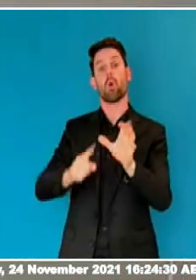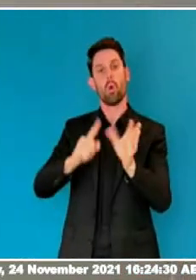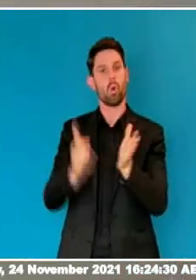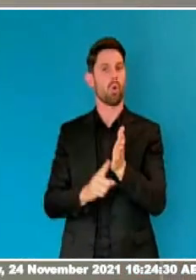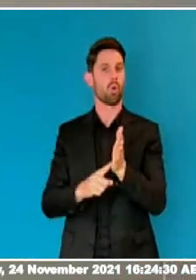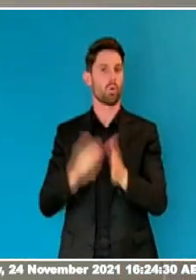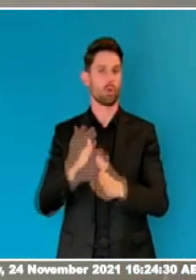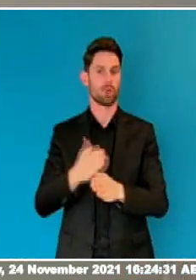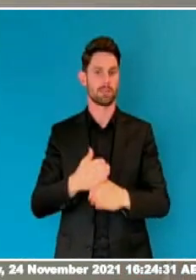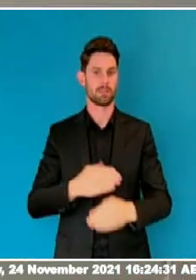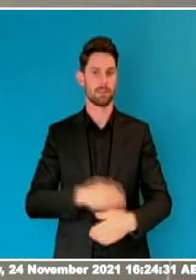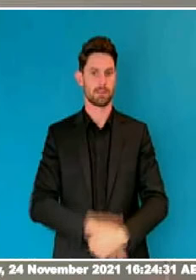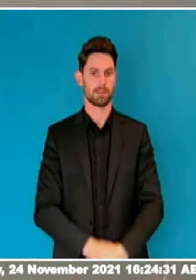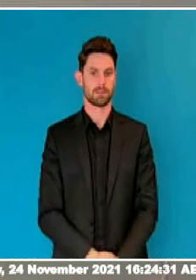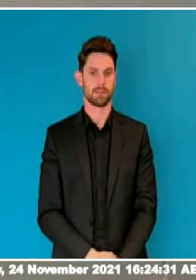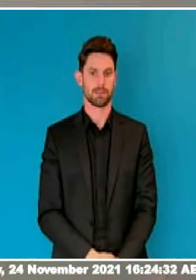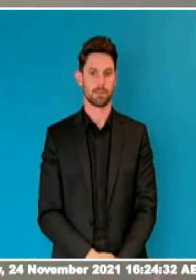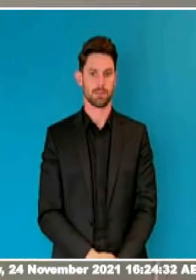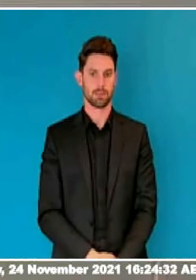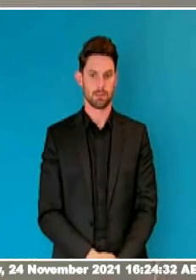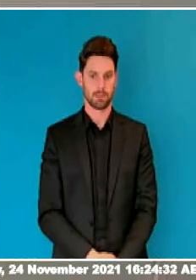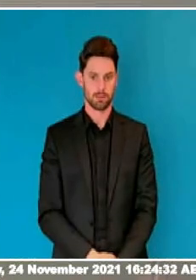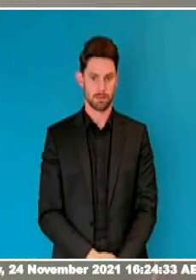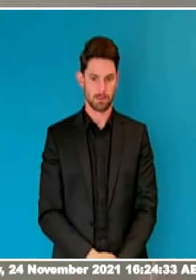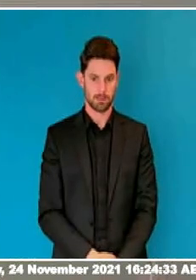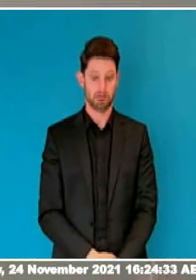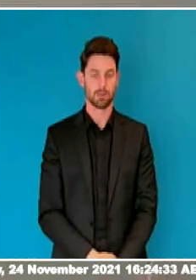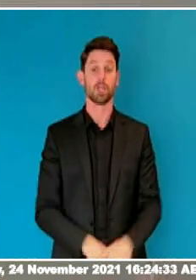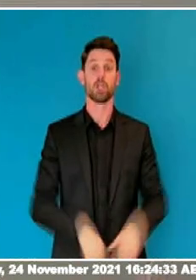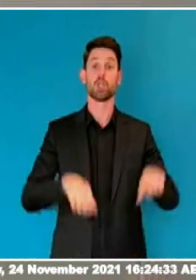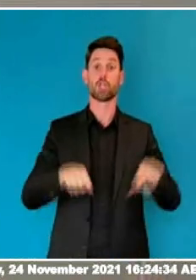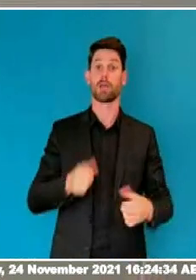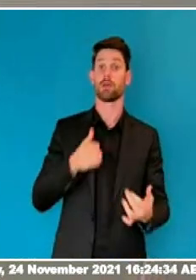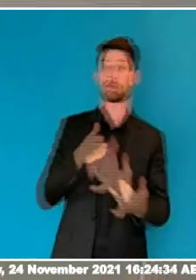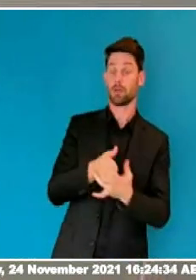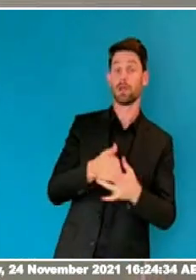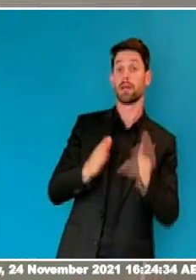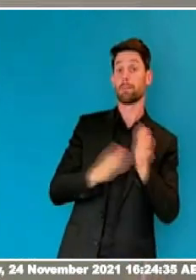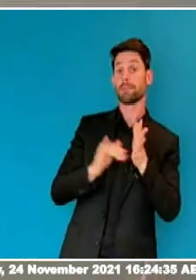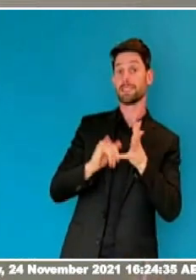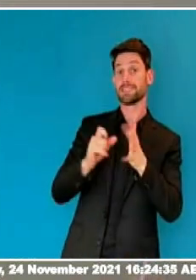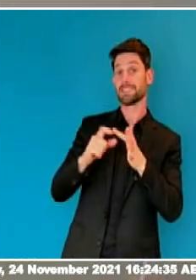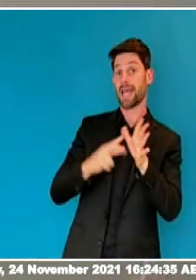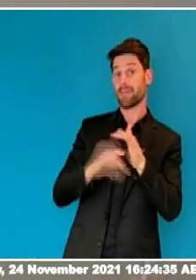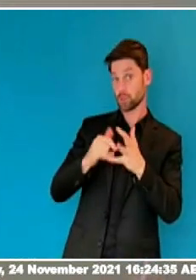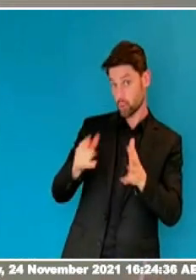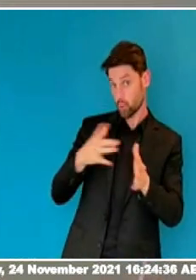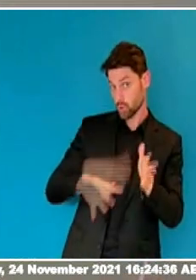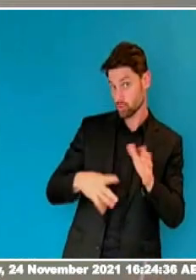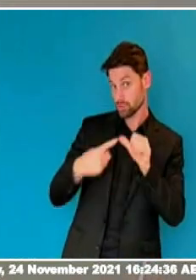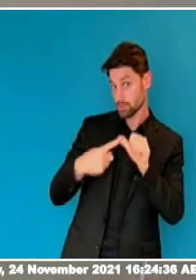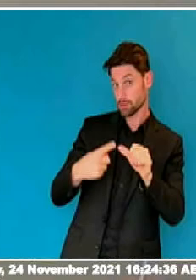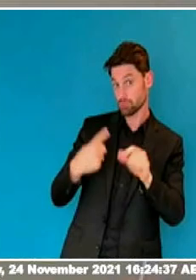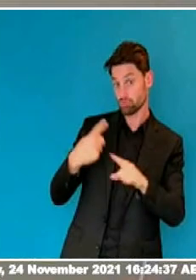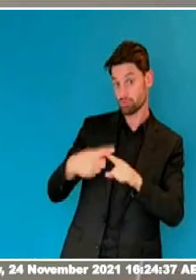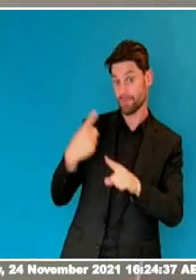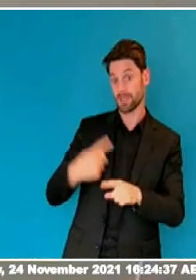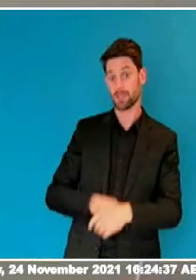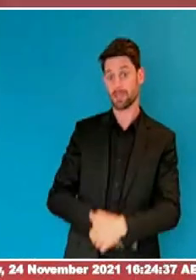Thank you. Ms Davies do you want to respond to the initial question, perhaps very briefly considering the time? I will, Commissioner.